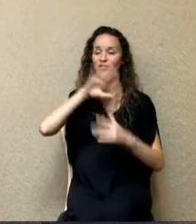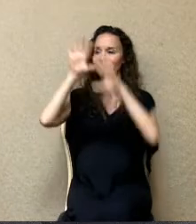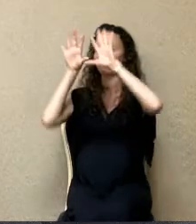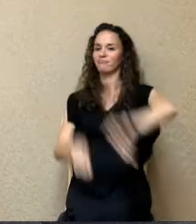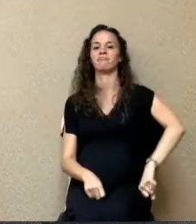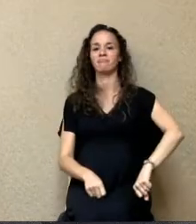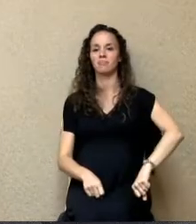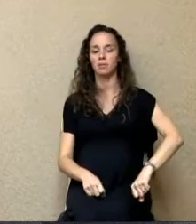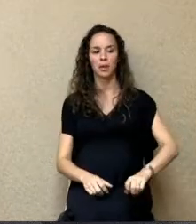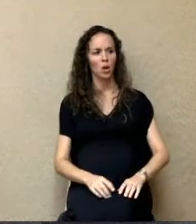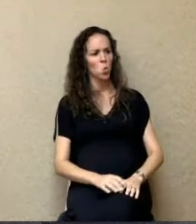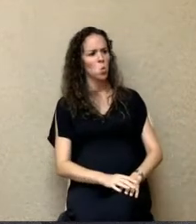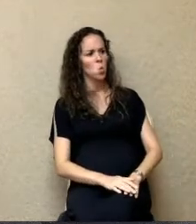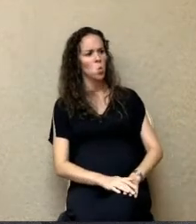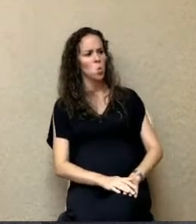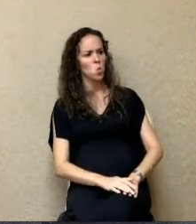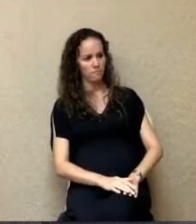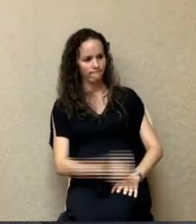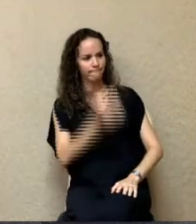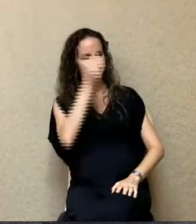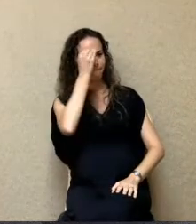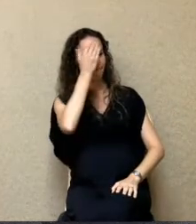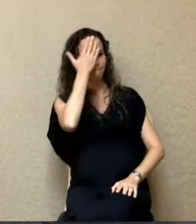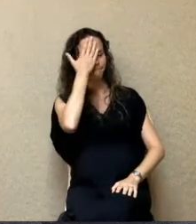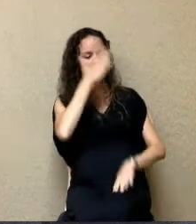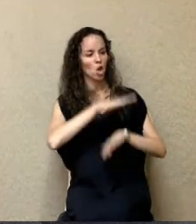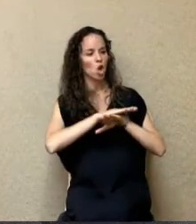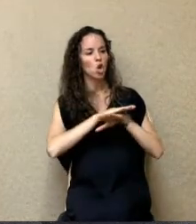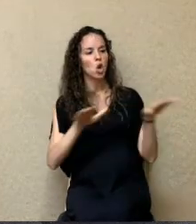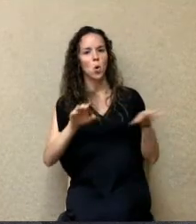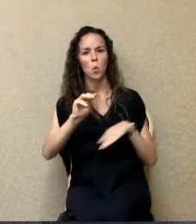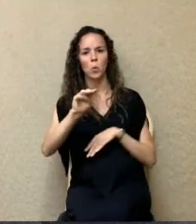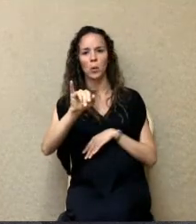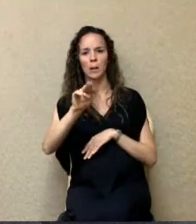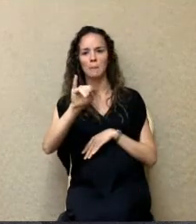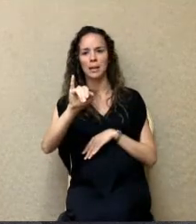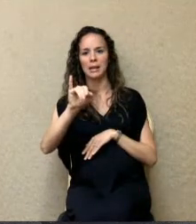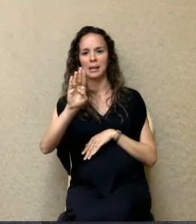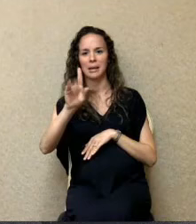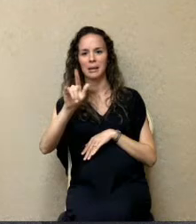And I'm like okay, note to self. No mini-blinds.